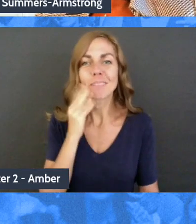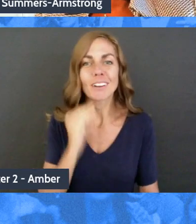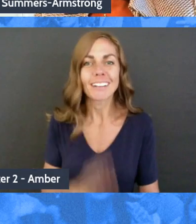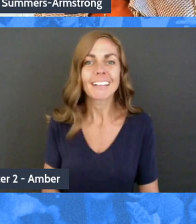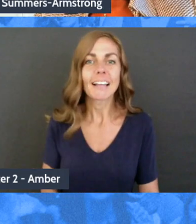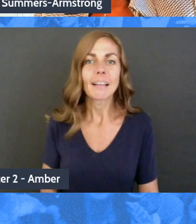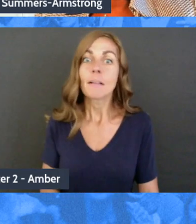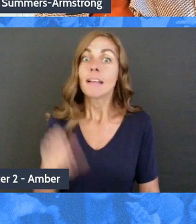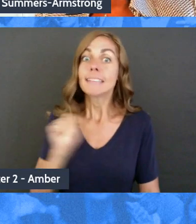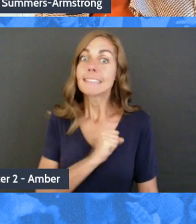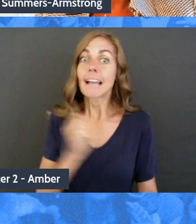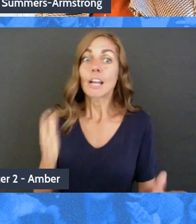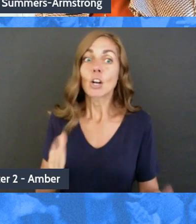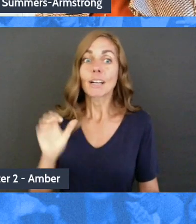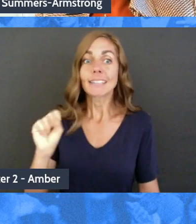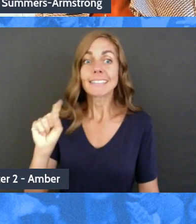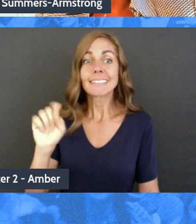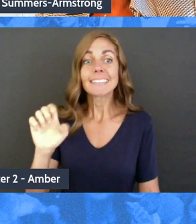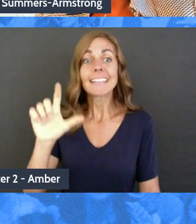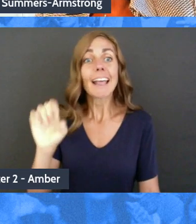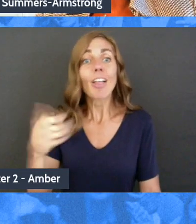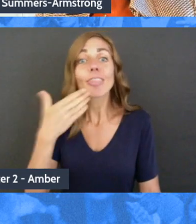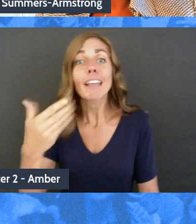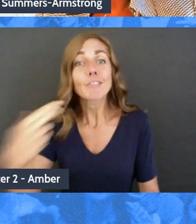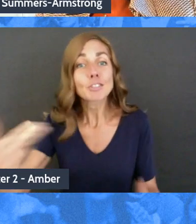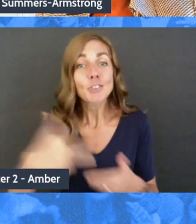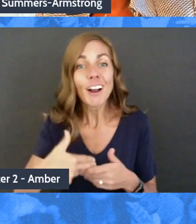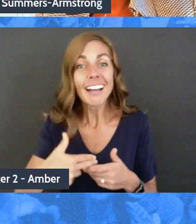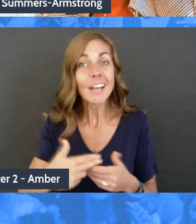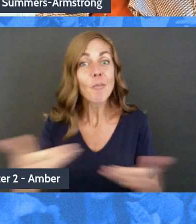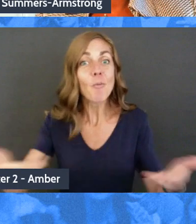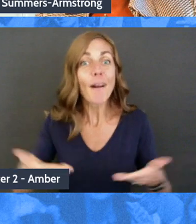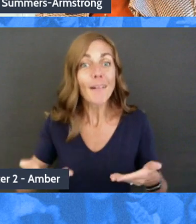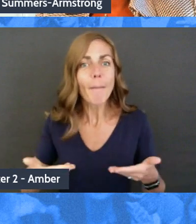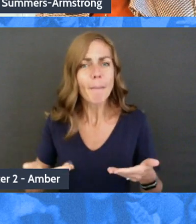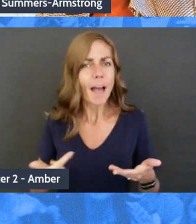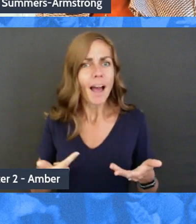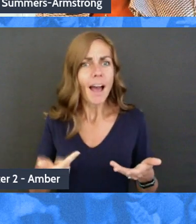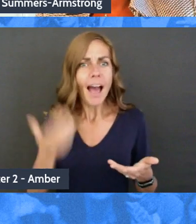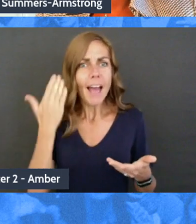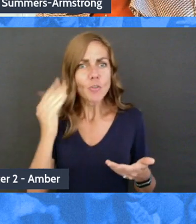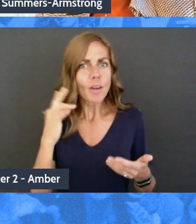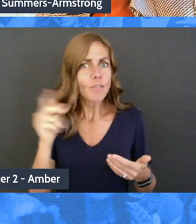Senator Steele, thank you so much for joining us. Welcome, we'd love, I don't know if you got, had a chance to hear the question,